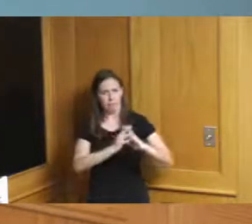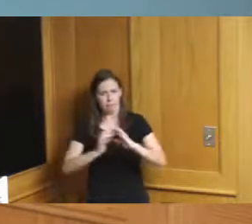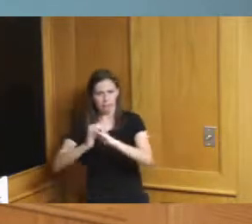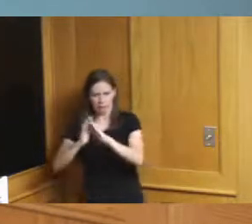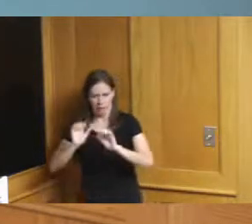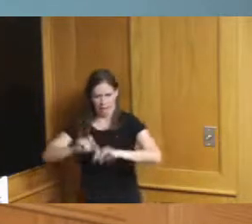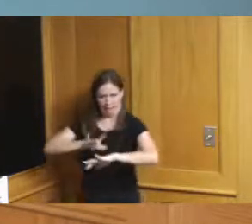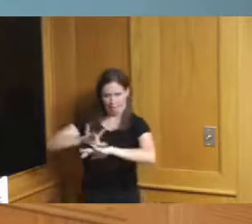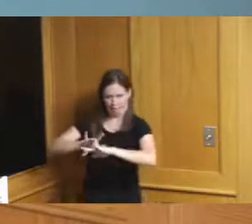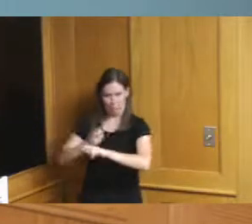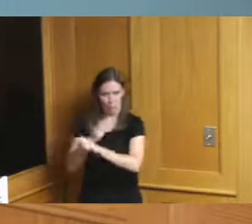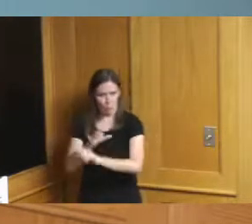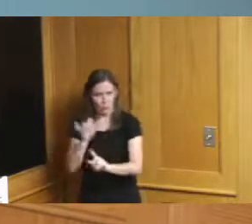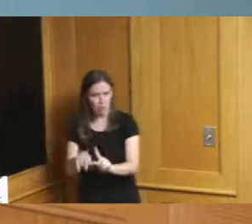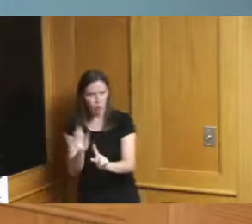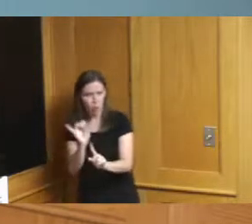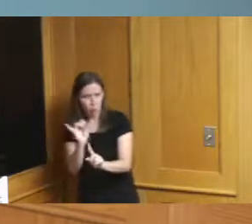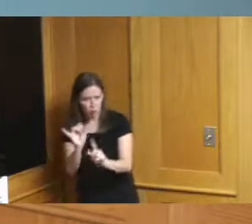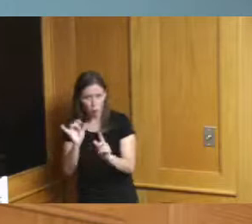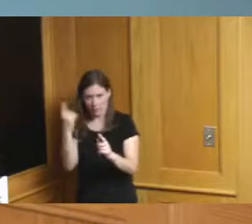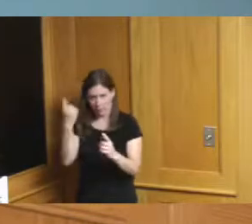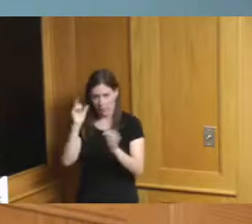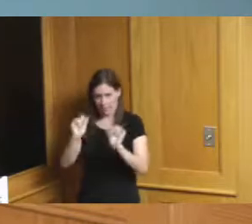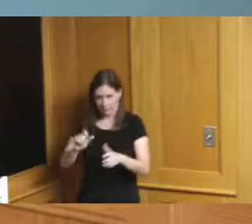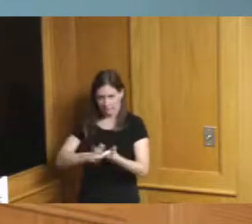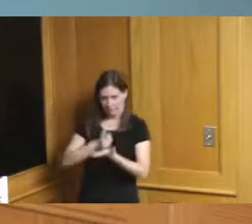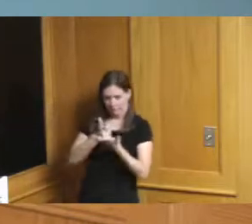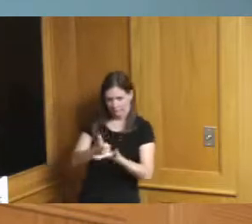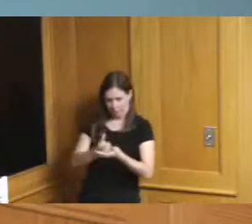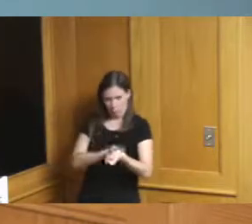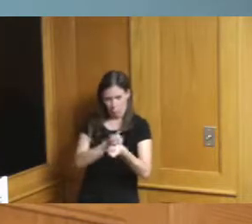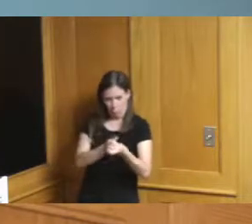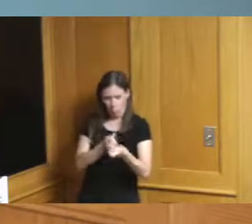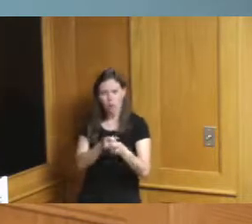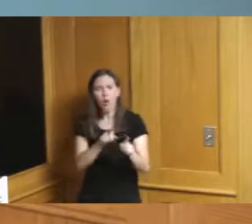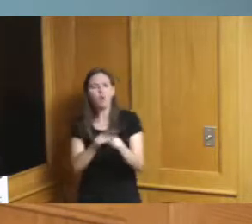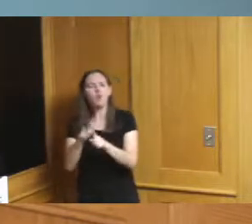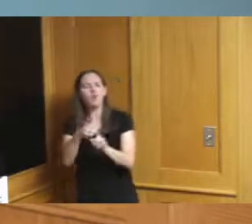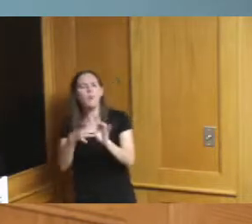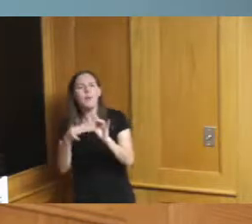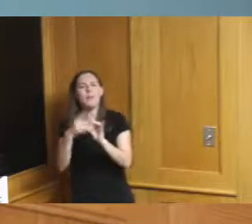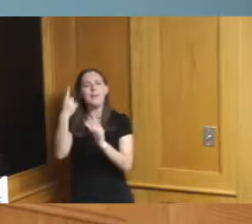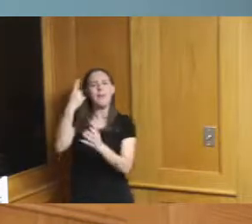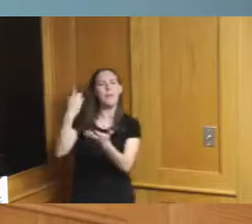can be used there and then you mentioned you said we've got something new and then you brought the